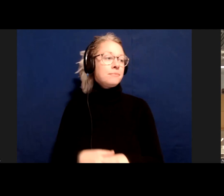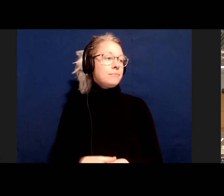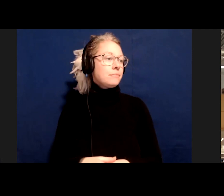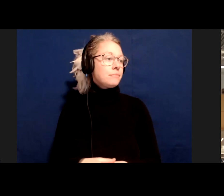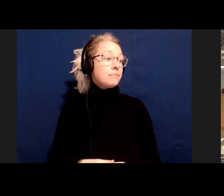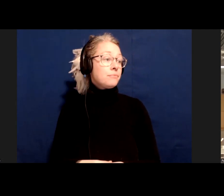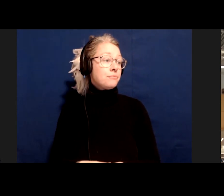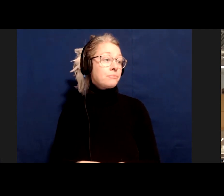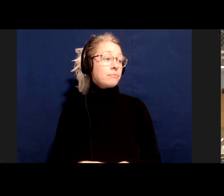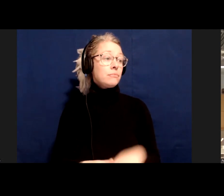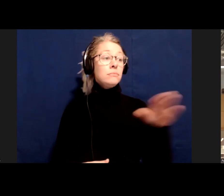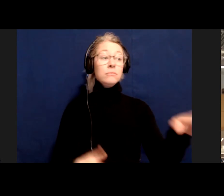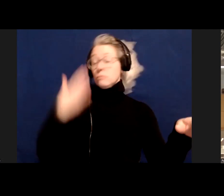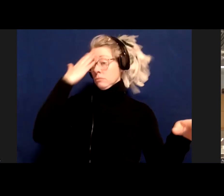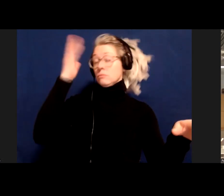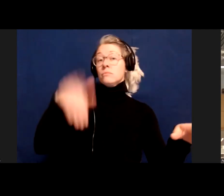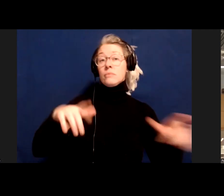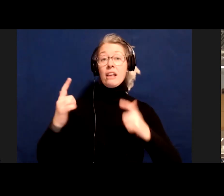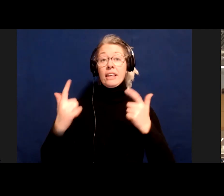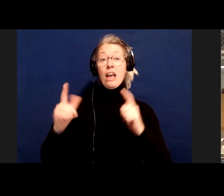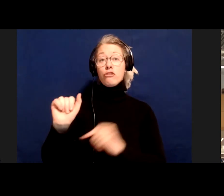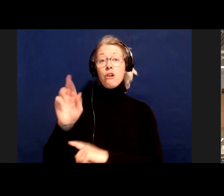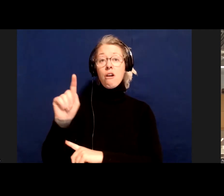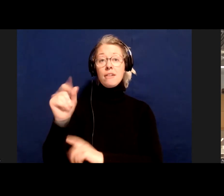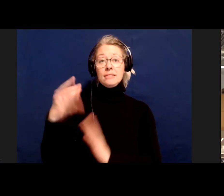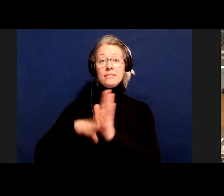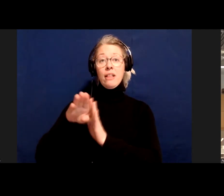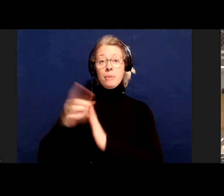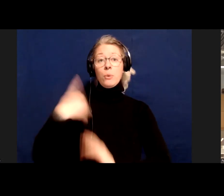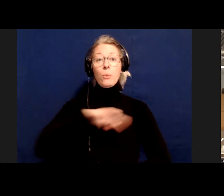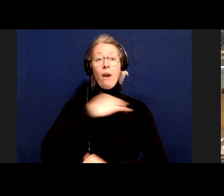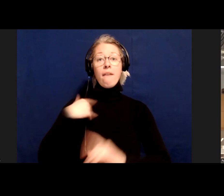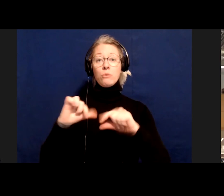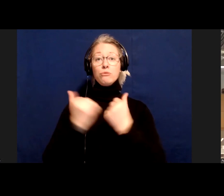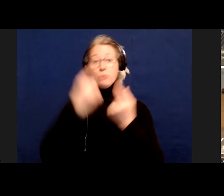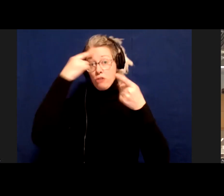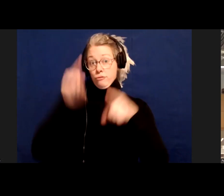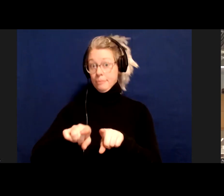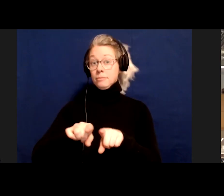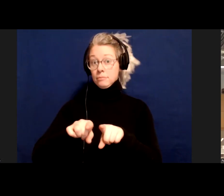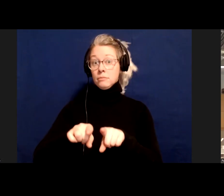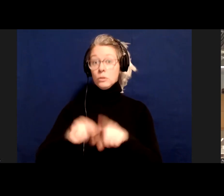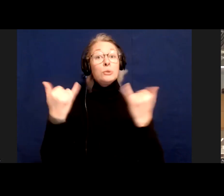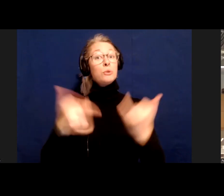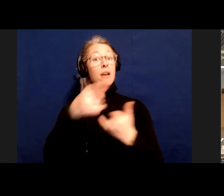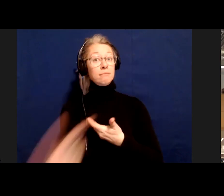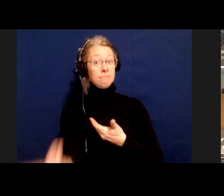uses group agreements. And by attending today's town hall, we are asking that you agree to